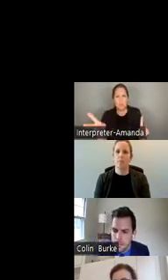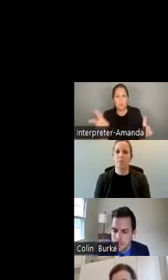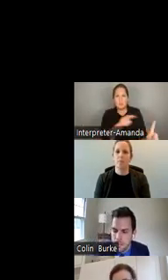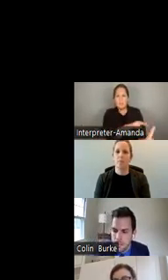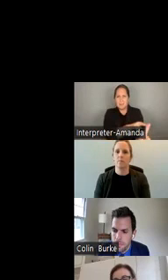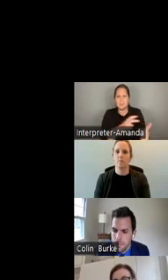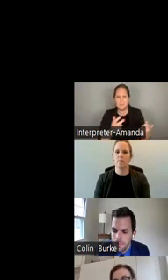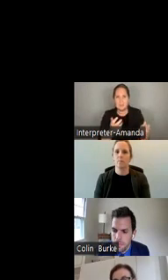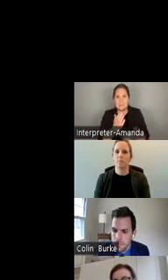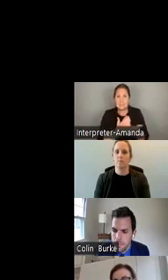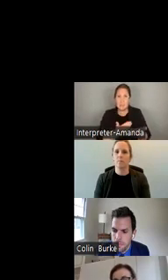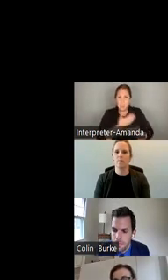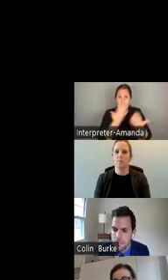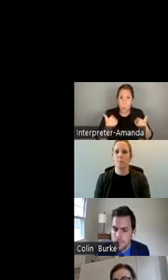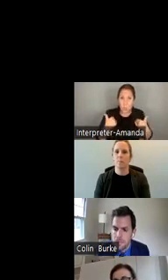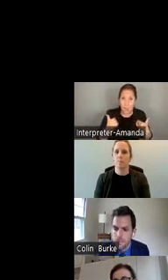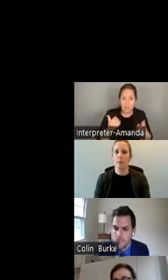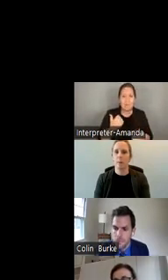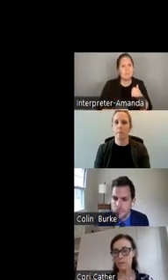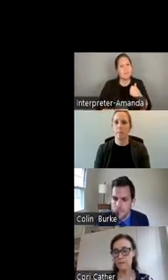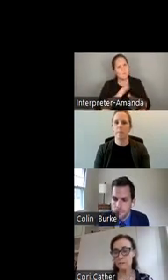do not have mental health conditions and are on the street for different reasons